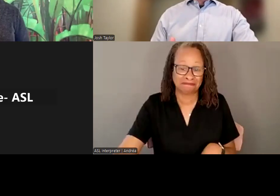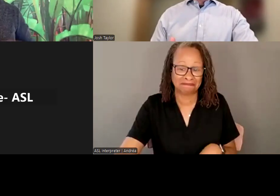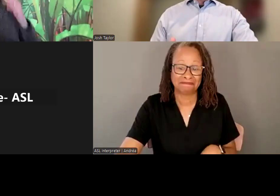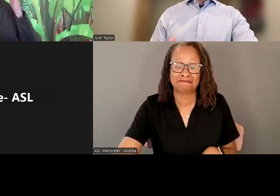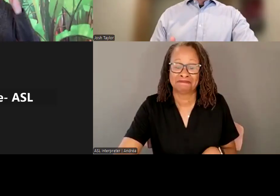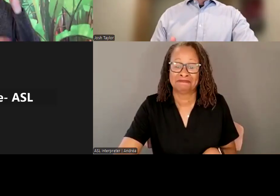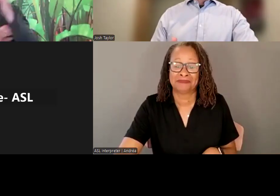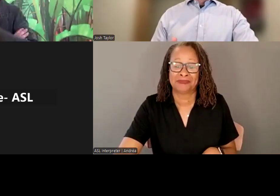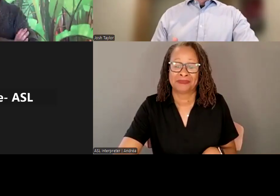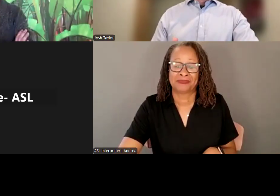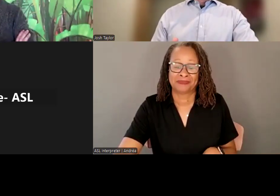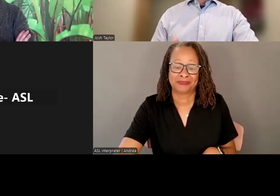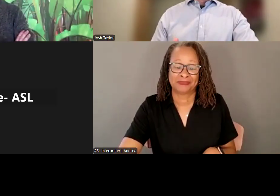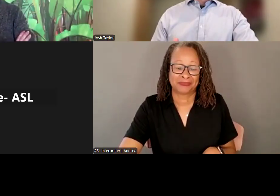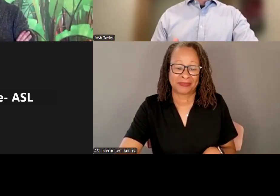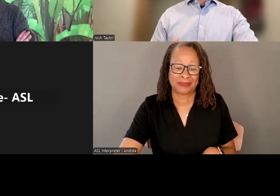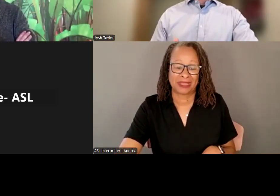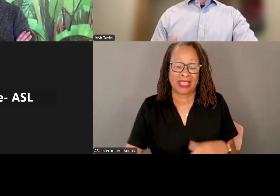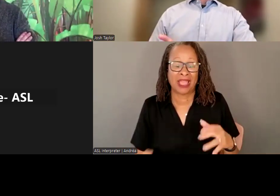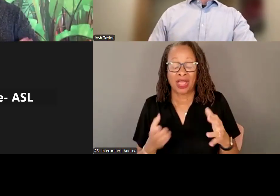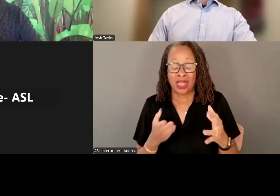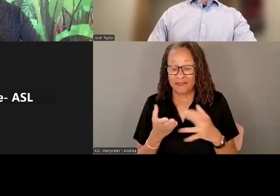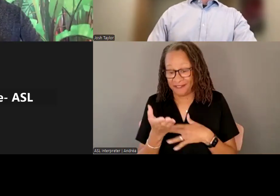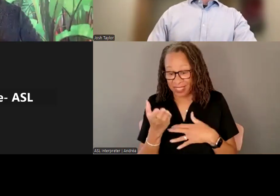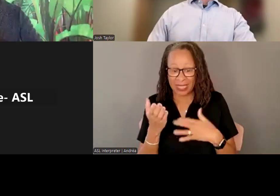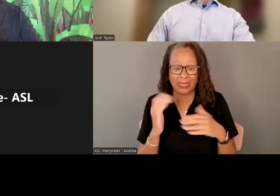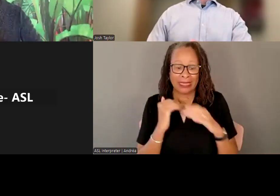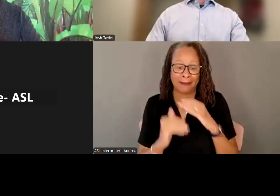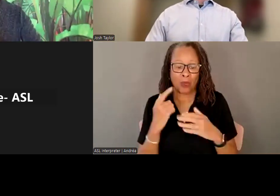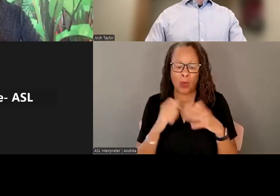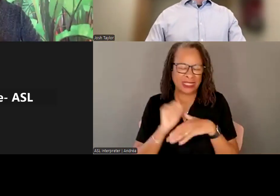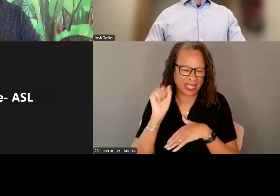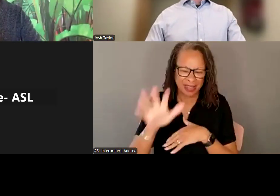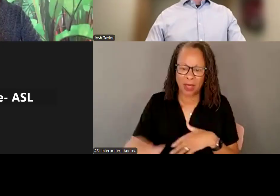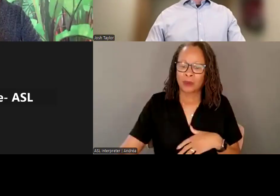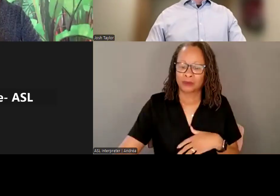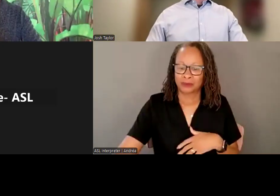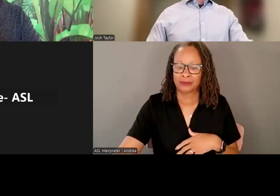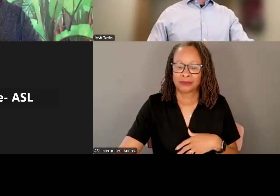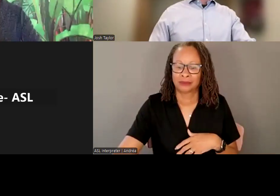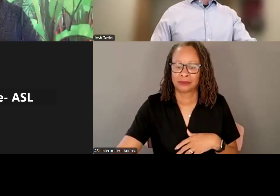You know, via email in what we send out. So we'll be doing that. And I want to let you know, thank you, thank you,